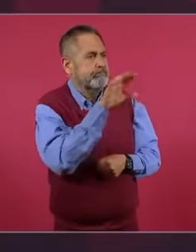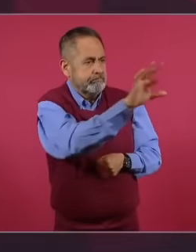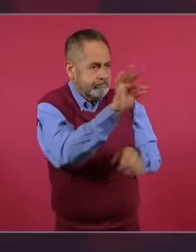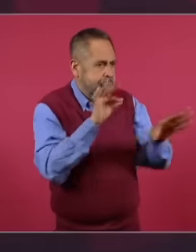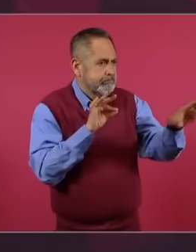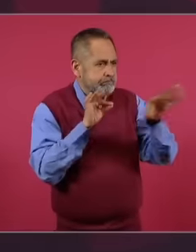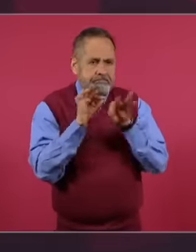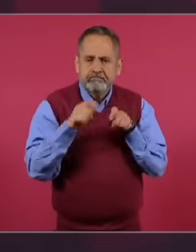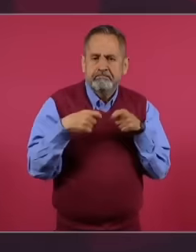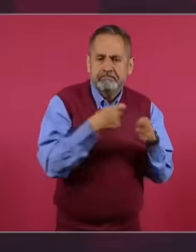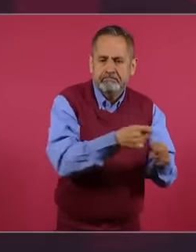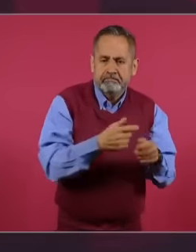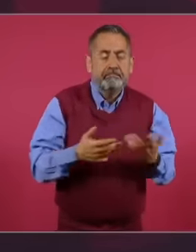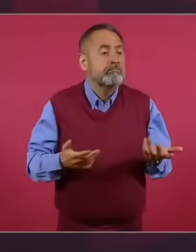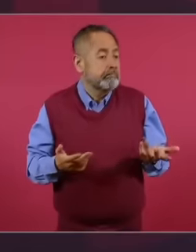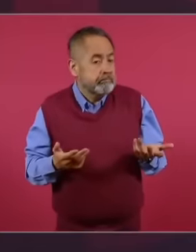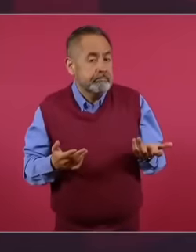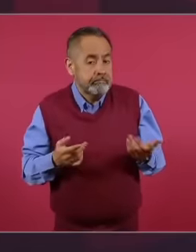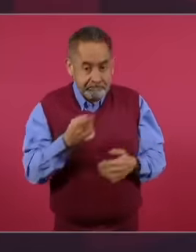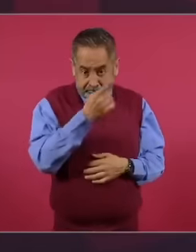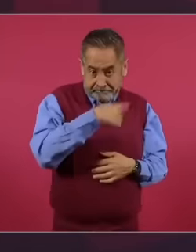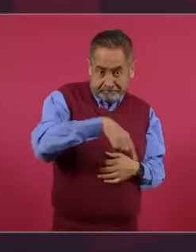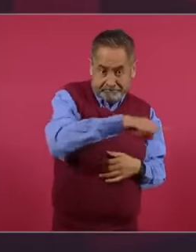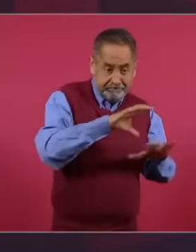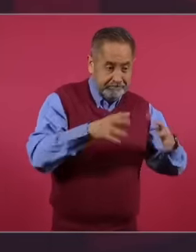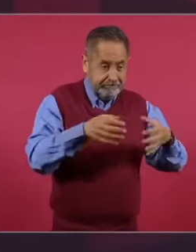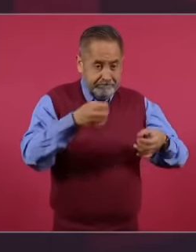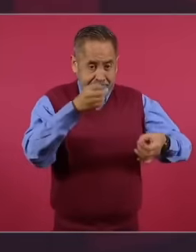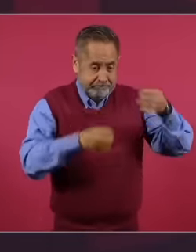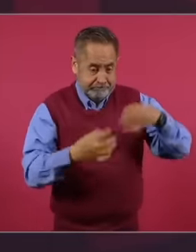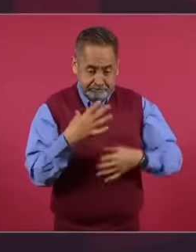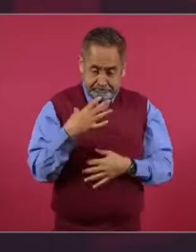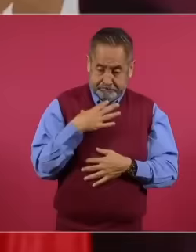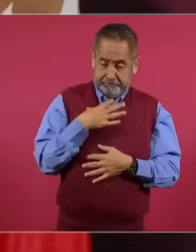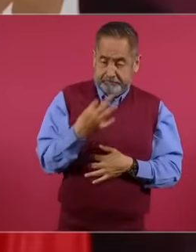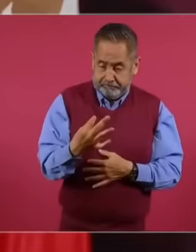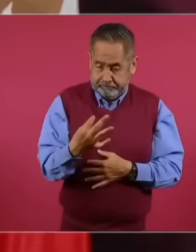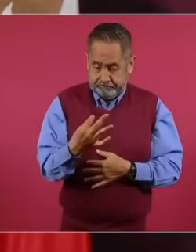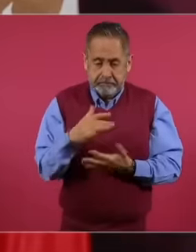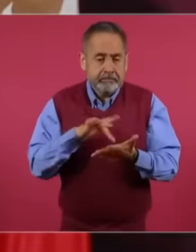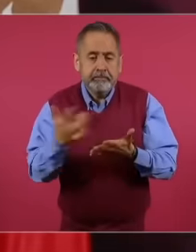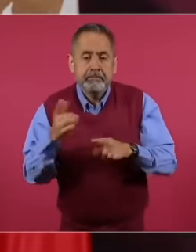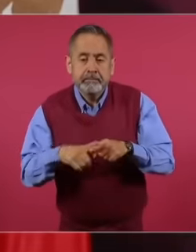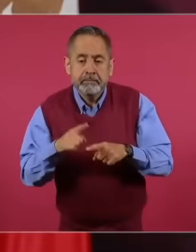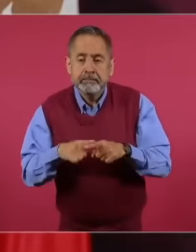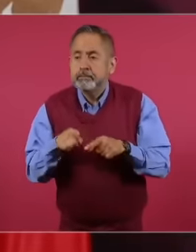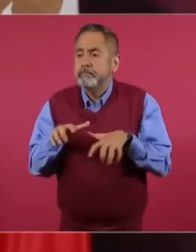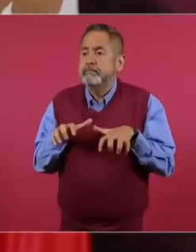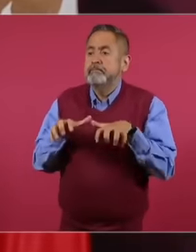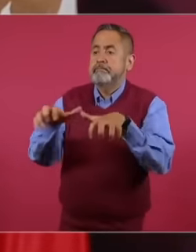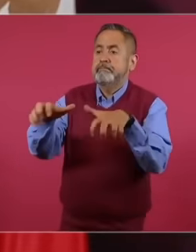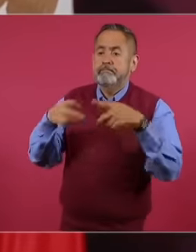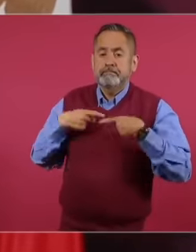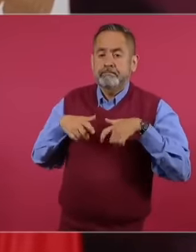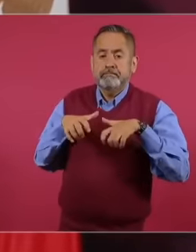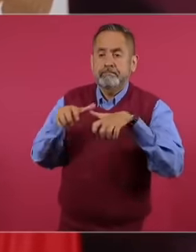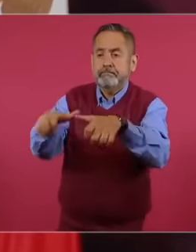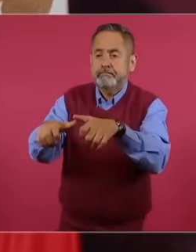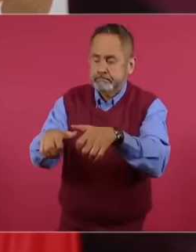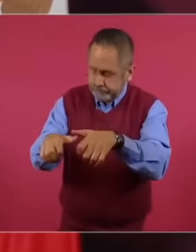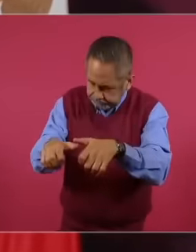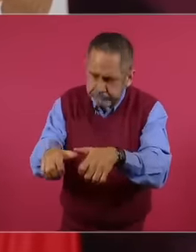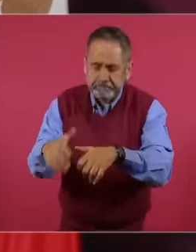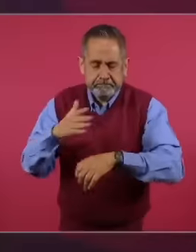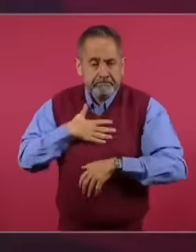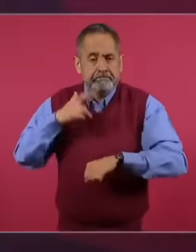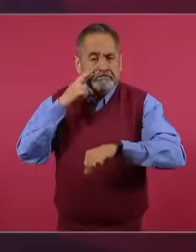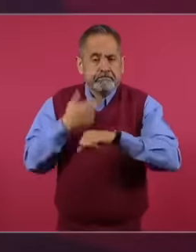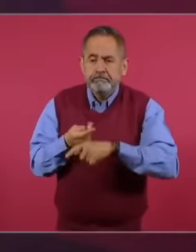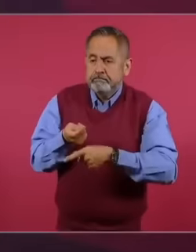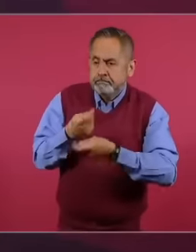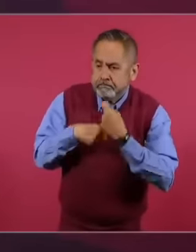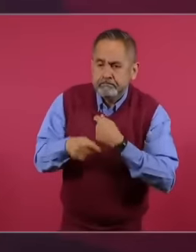that they represent the people, the nation, and that their function is to dispense justice,